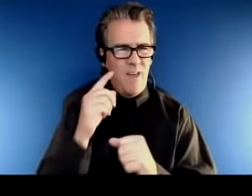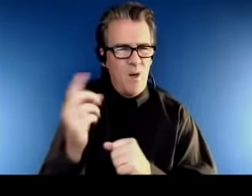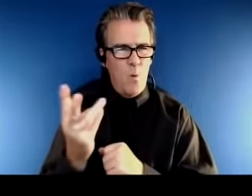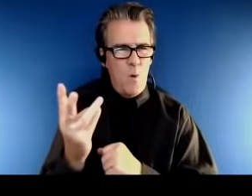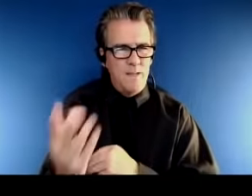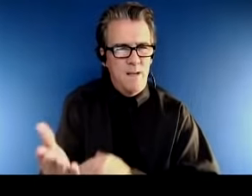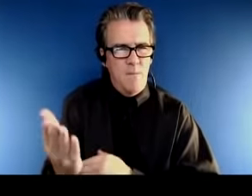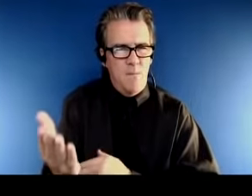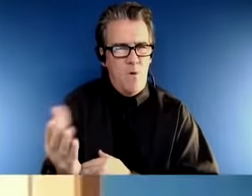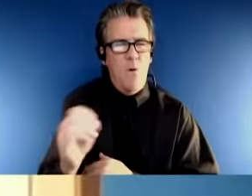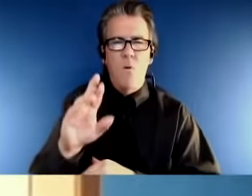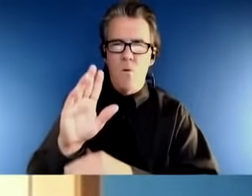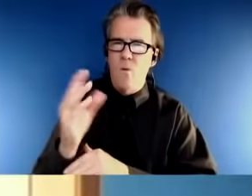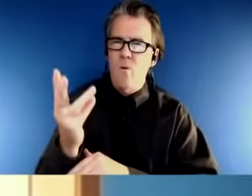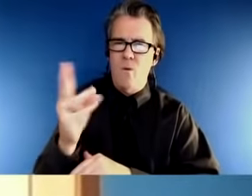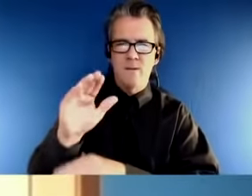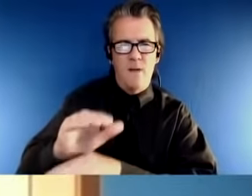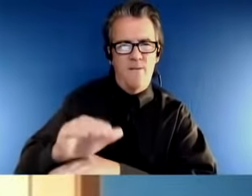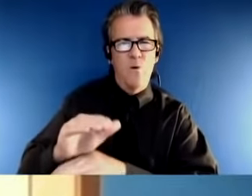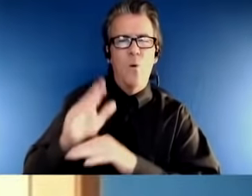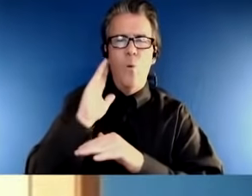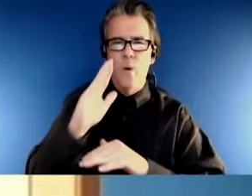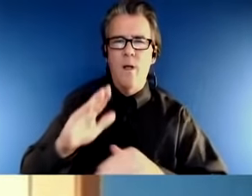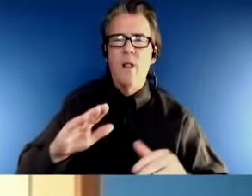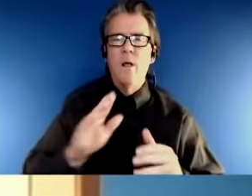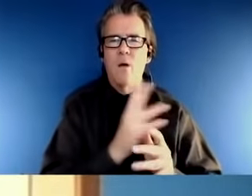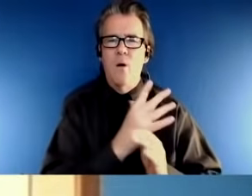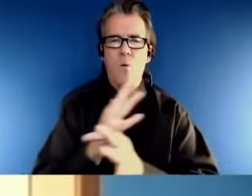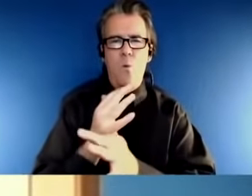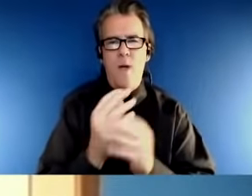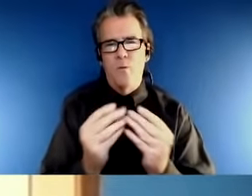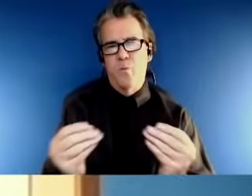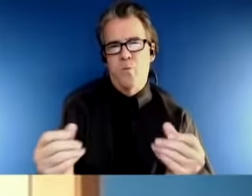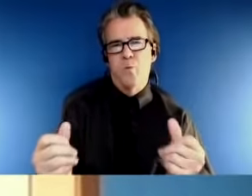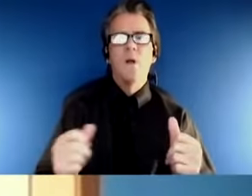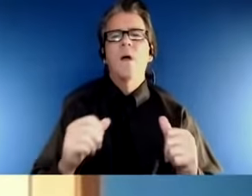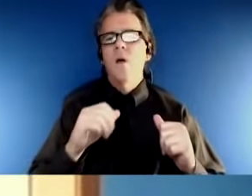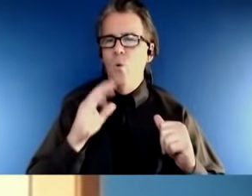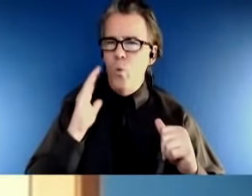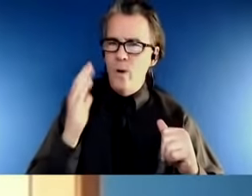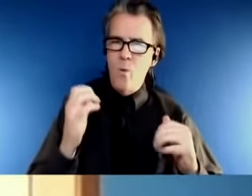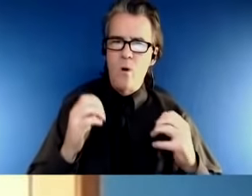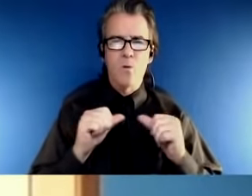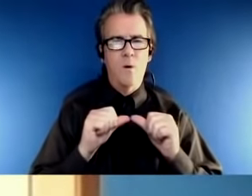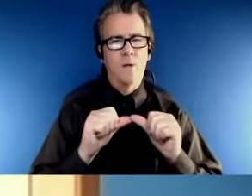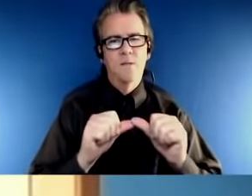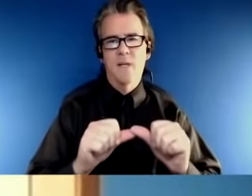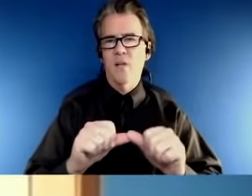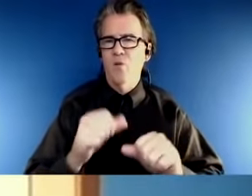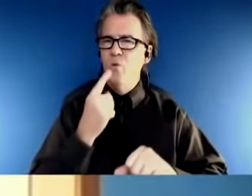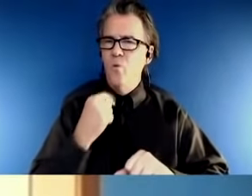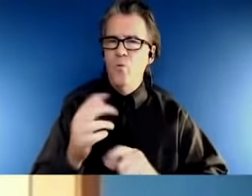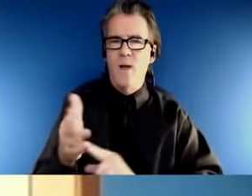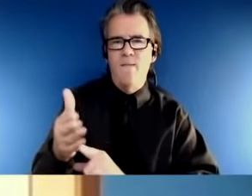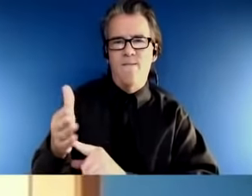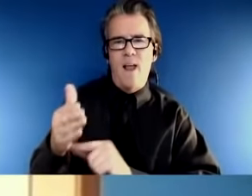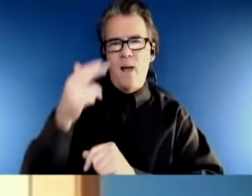I also heard that three had possibly already closed. So I was hoping you could clarify that. And also, where are they?